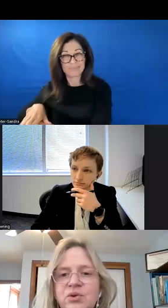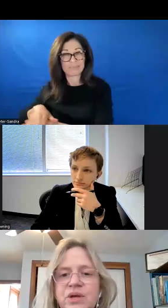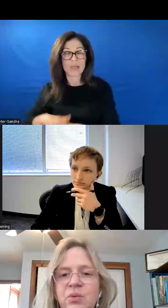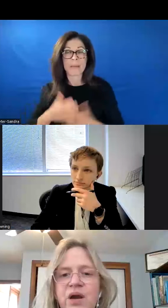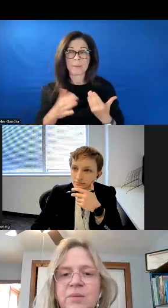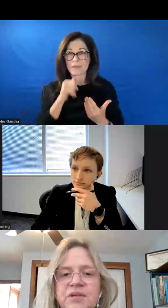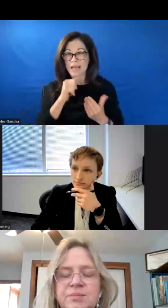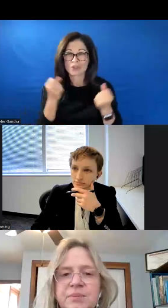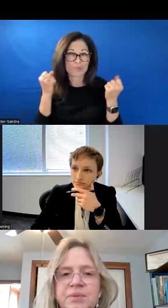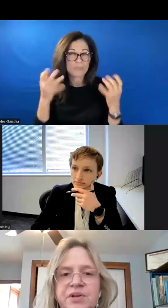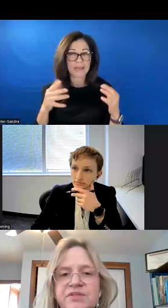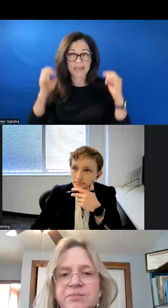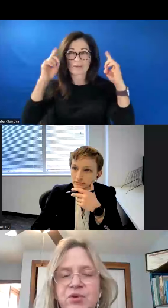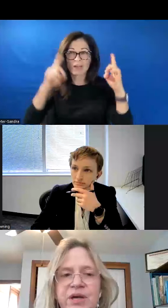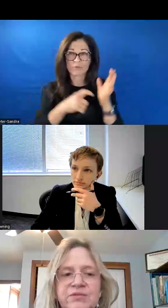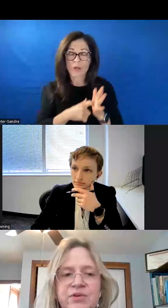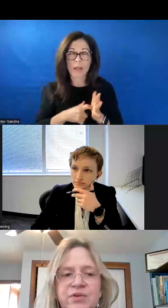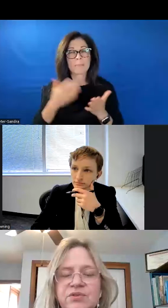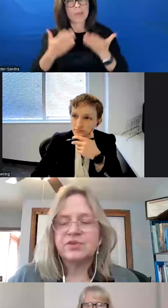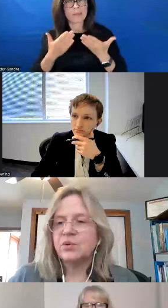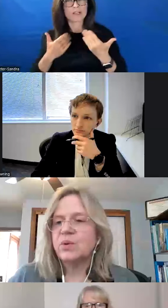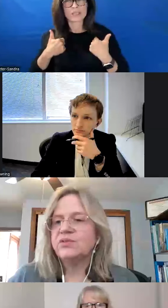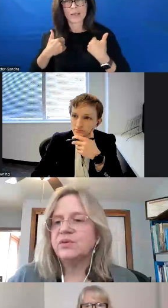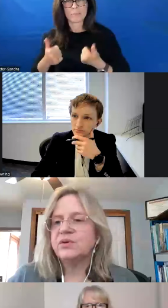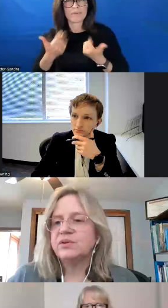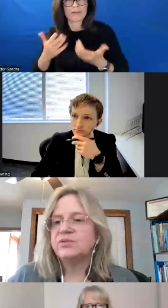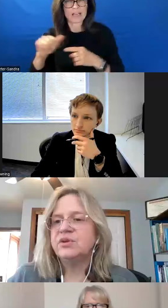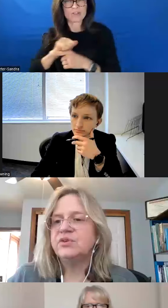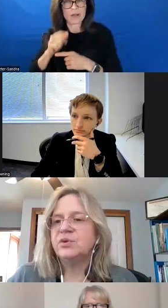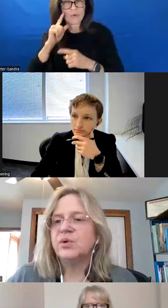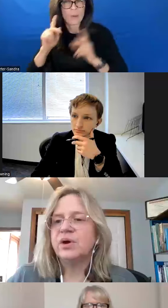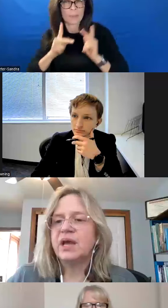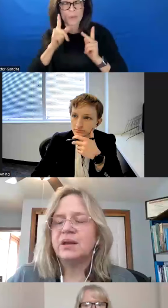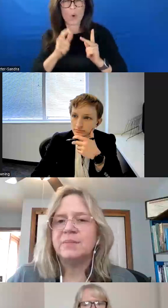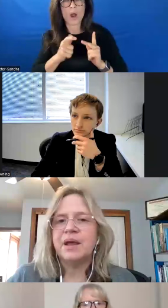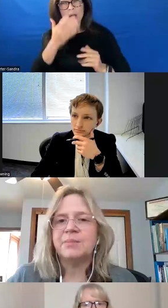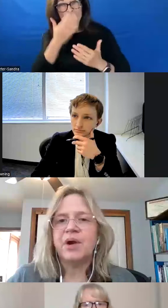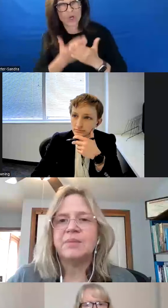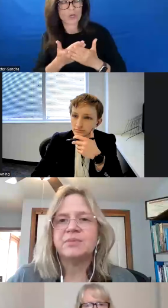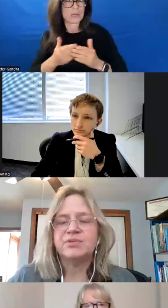REQUIREMENTS, BUT BUILDING TRAINING TO FOLKS THAT ARE WELL SUITED FOR THE WORK AND PERHAPS